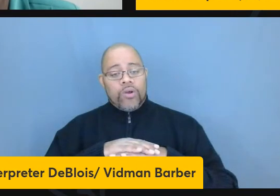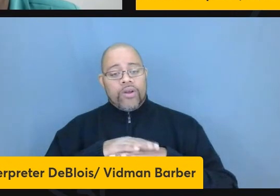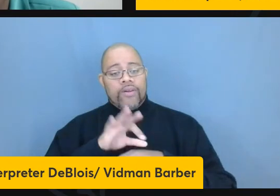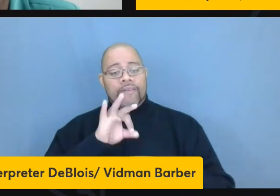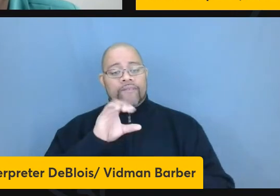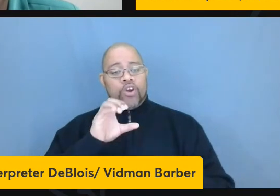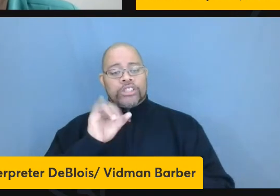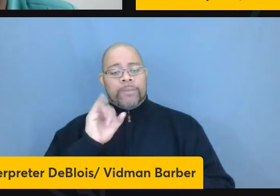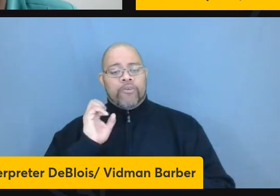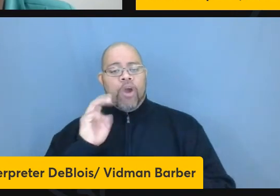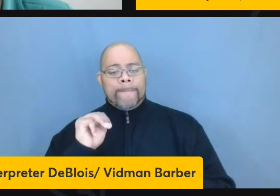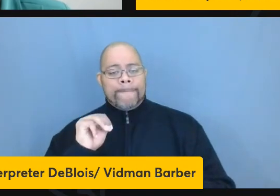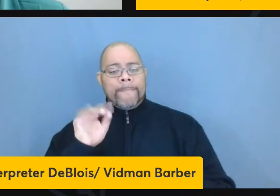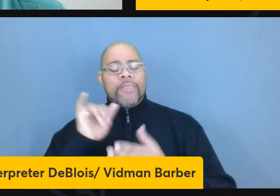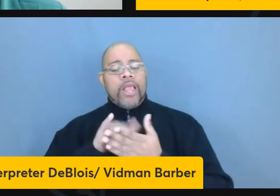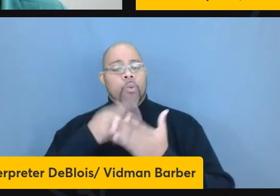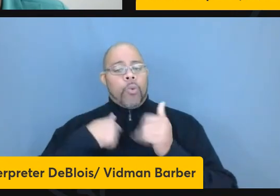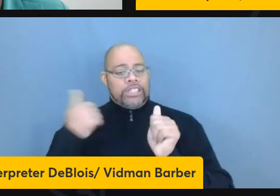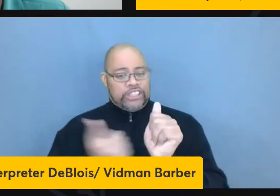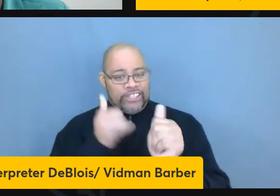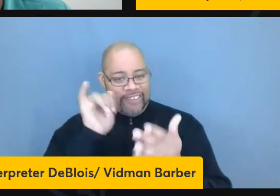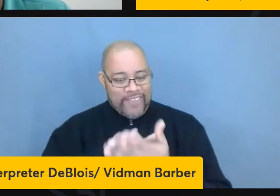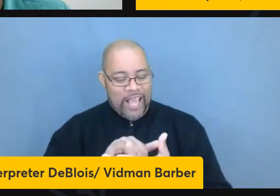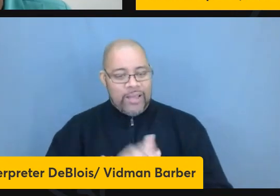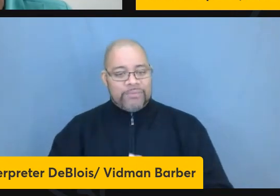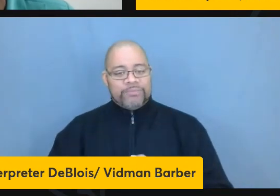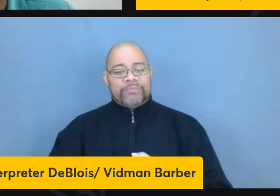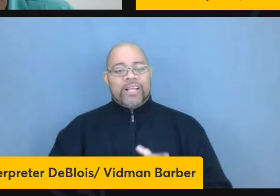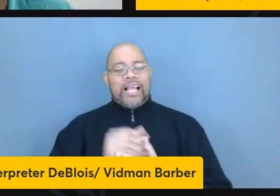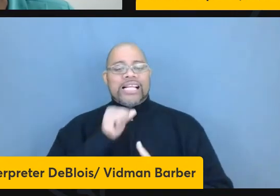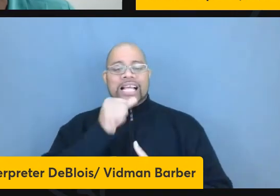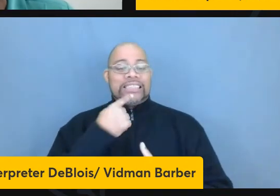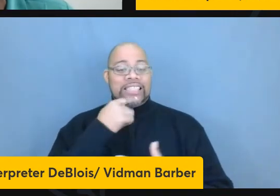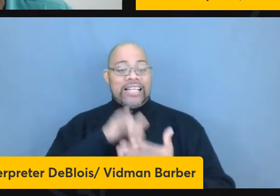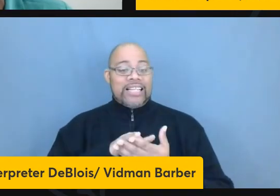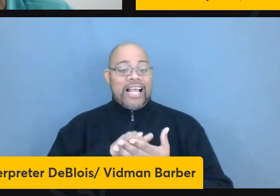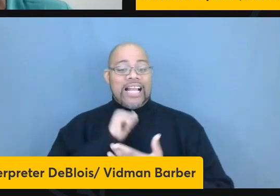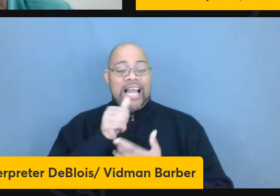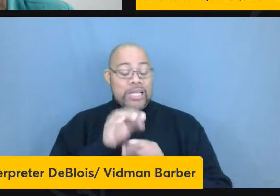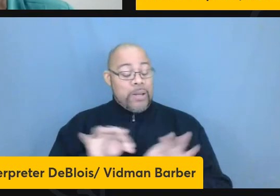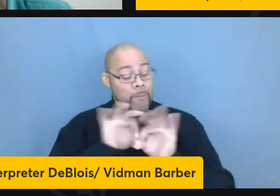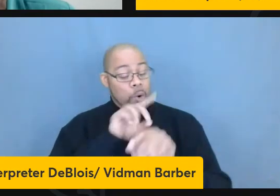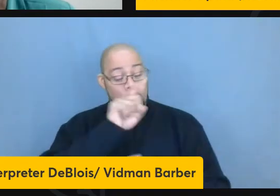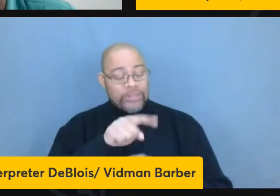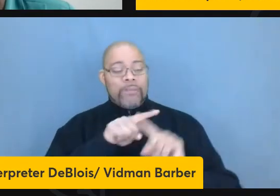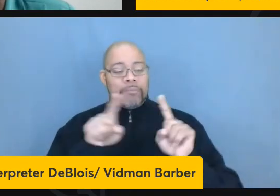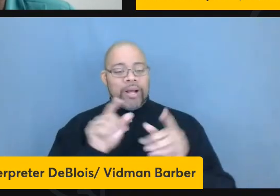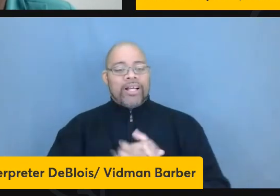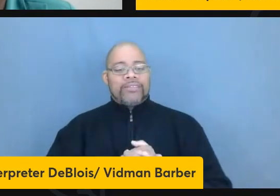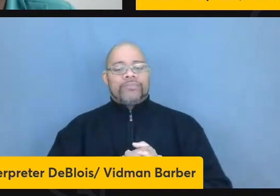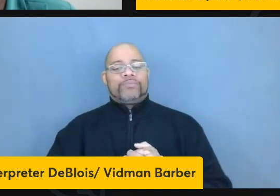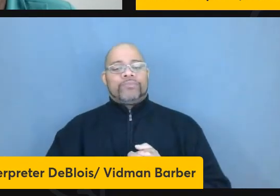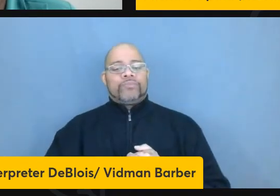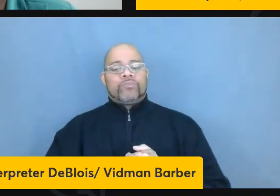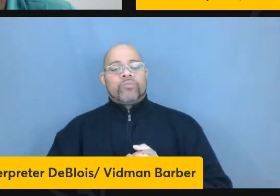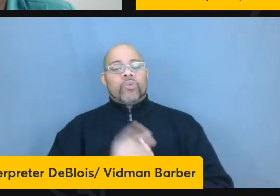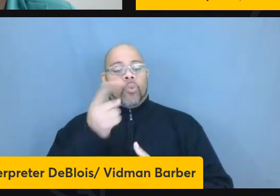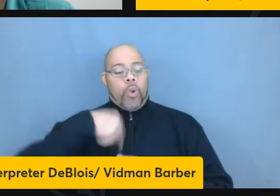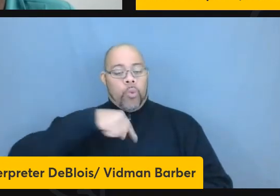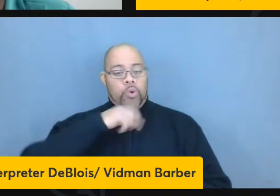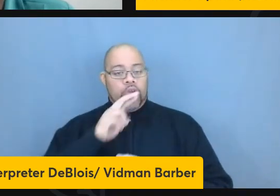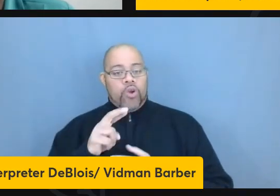that's what we were chasing down. It's not to say that it's not an important question, but where we are falciparum is